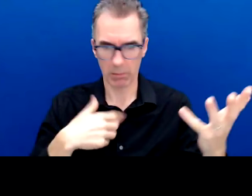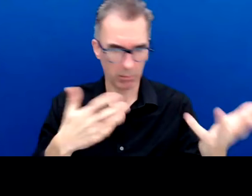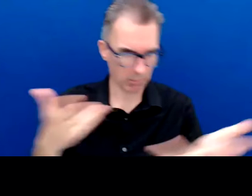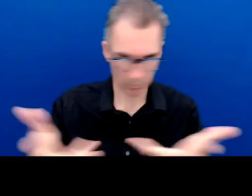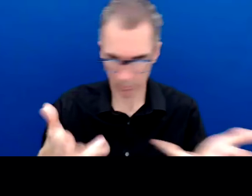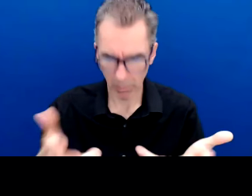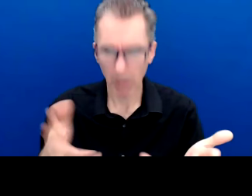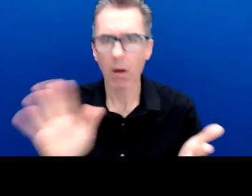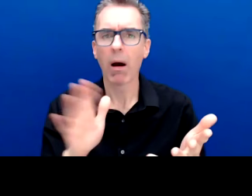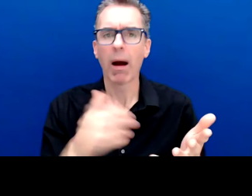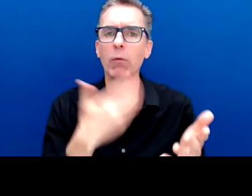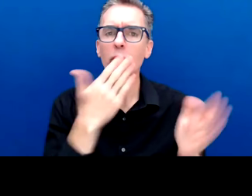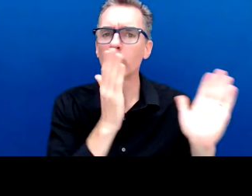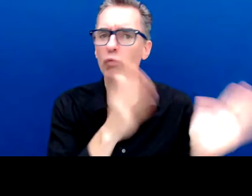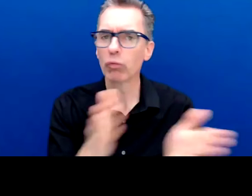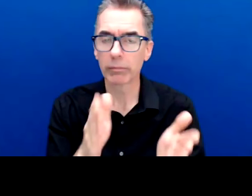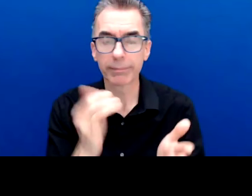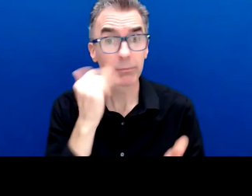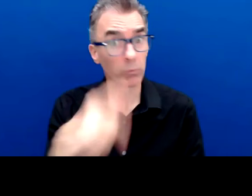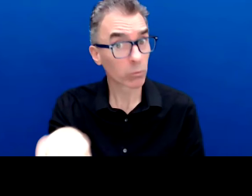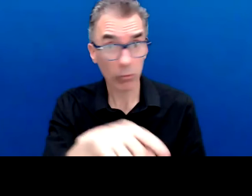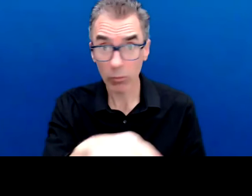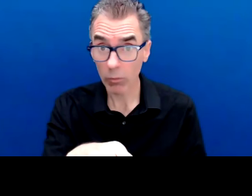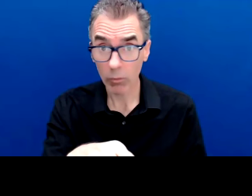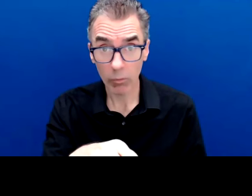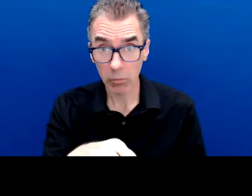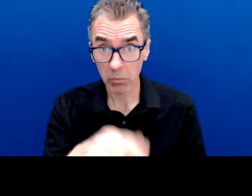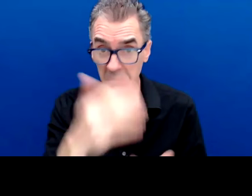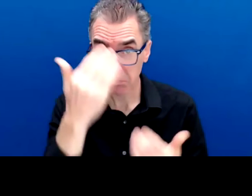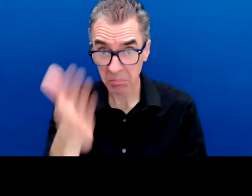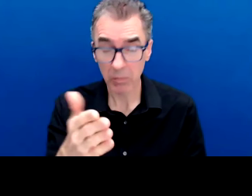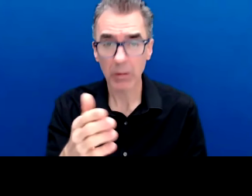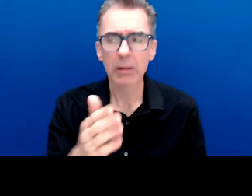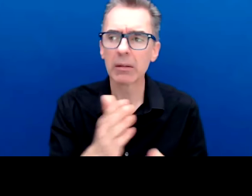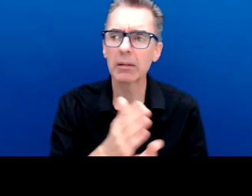Just for those of you who are not counselors here and some of our counseling colleagues have mentioned this in the chat,